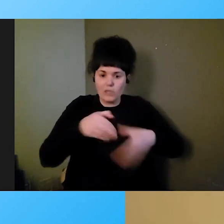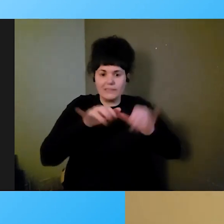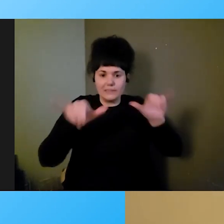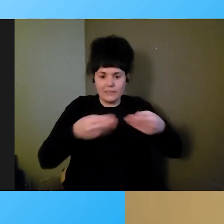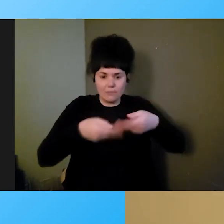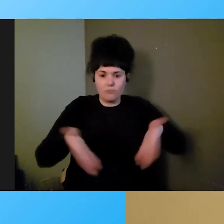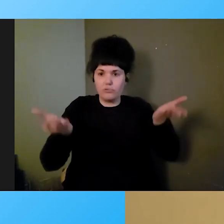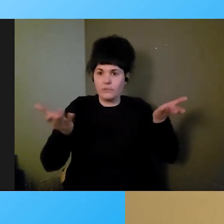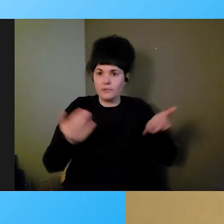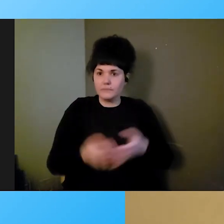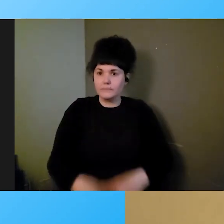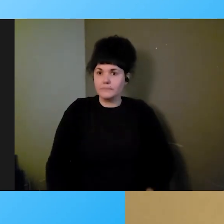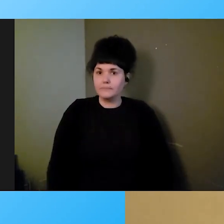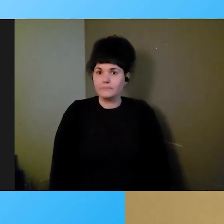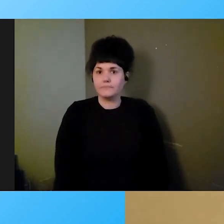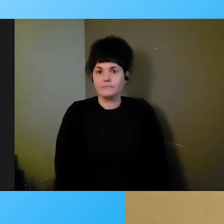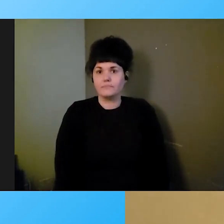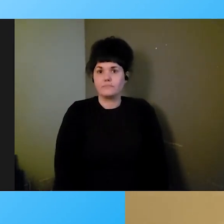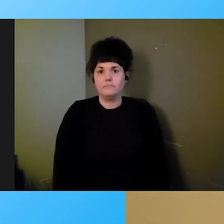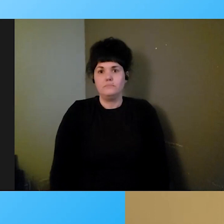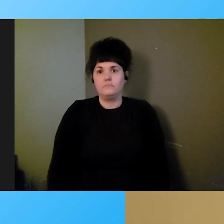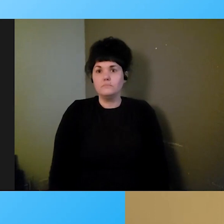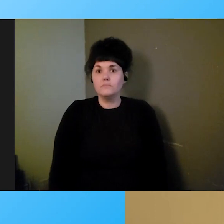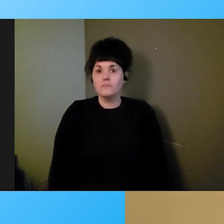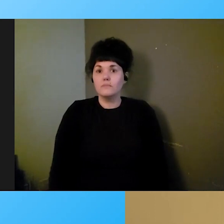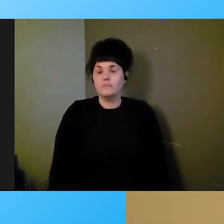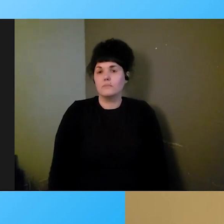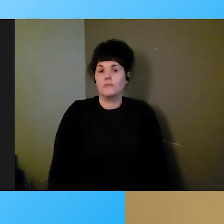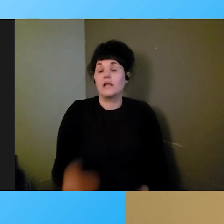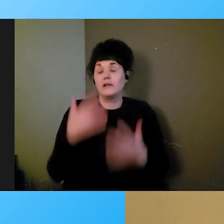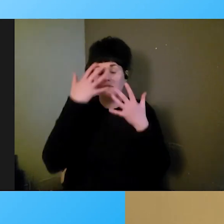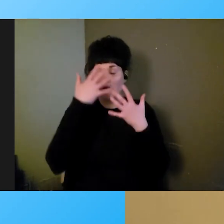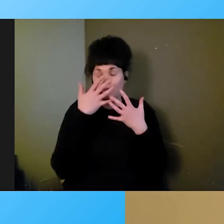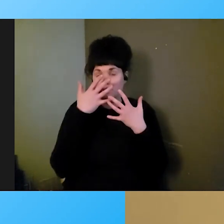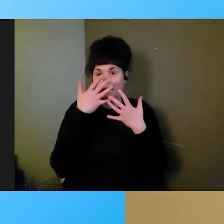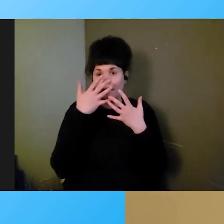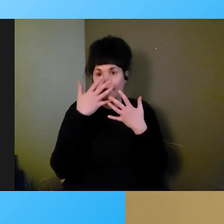And, unfortunately, we have